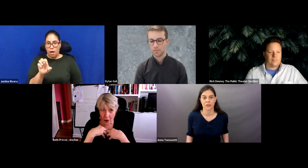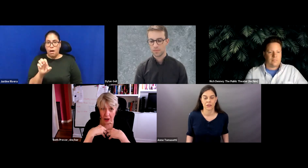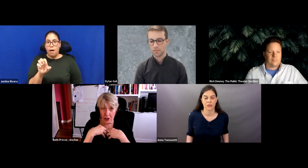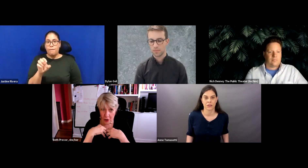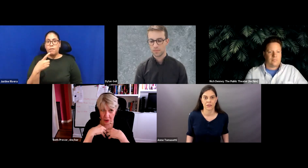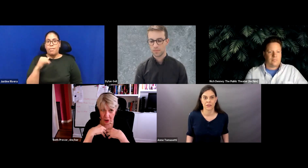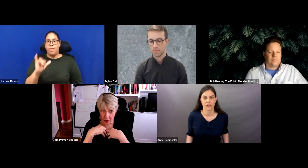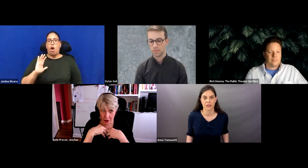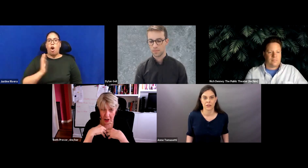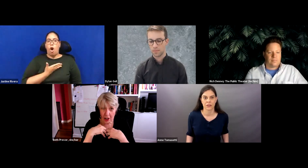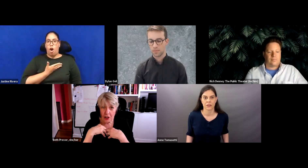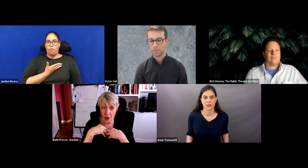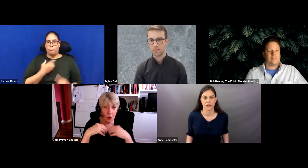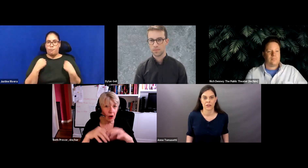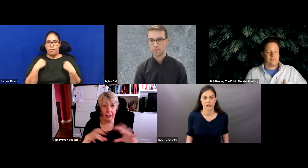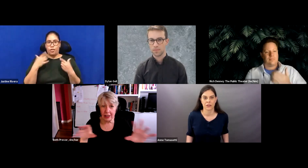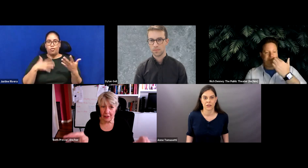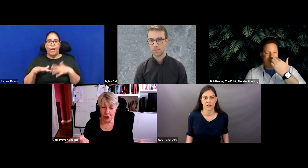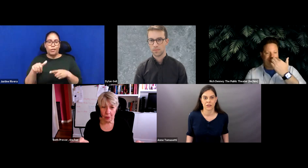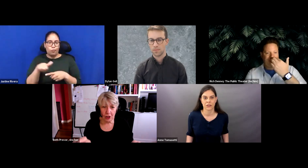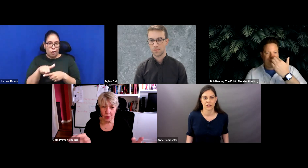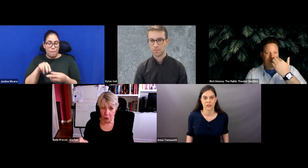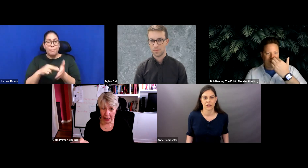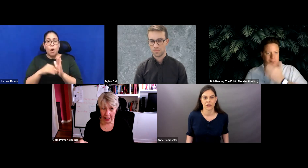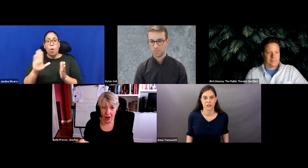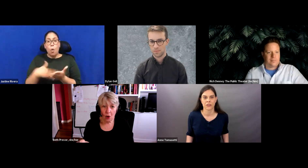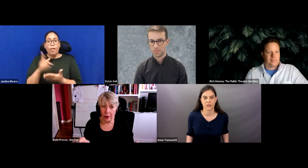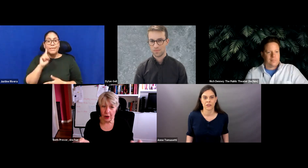our dress rehearsal. So all the Deaf interpreters were ready, we